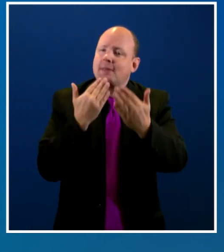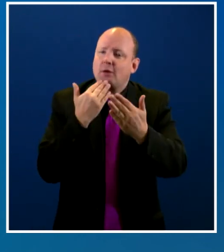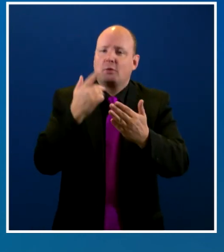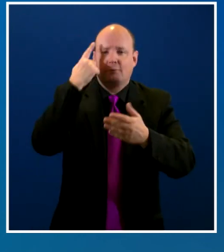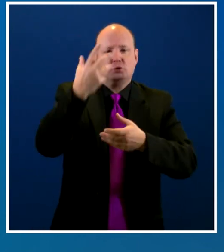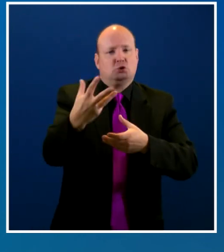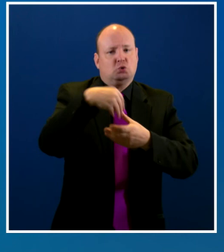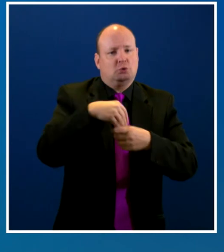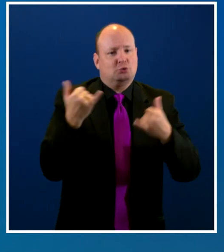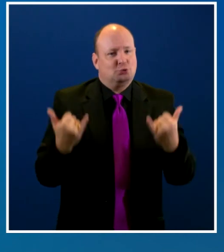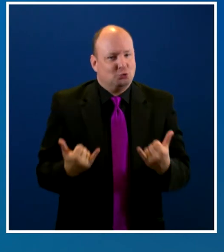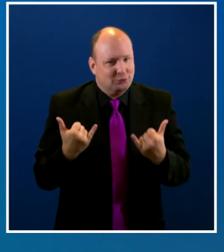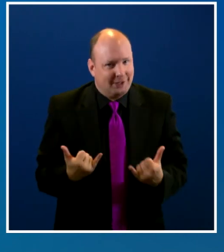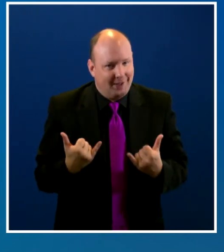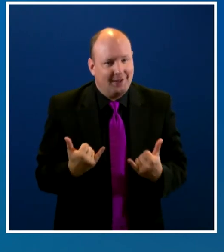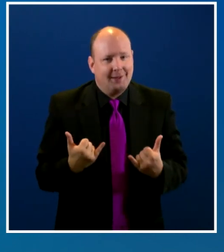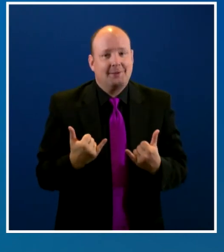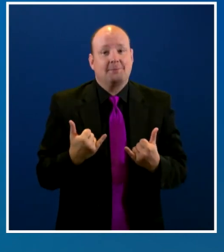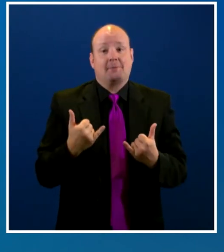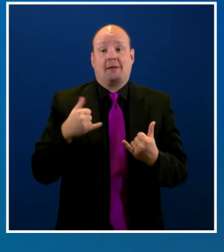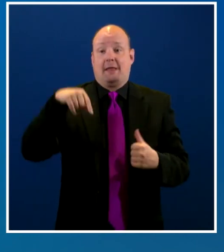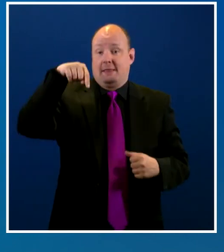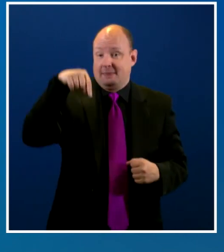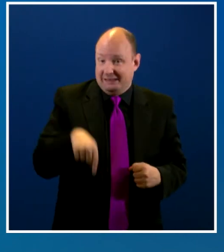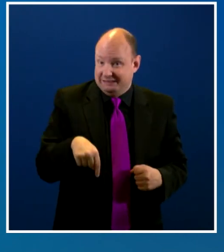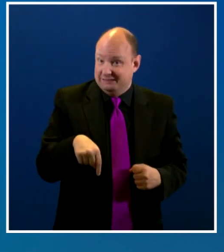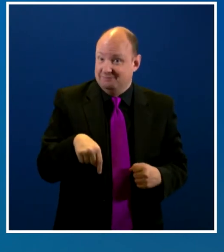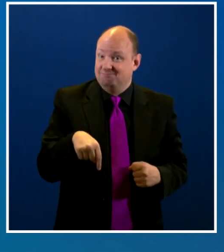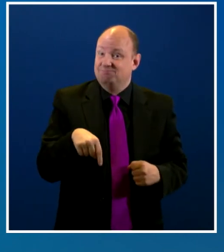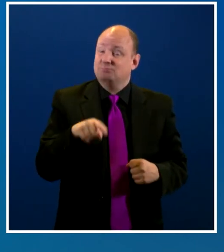And while there's long and shape shifting battle with COVID-19